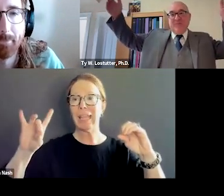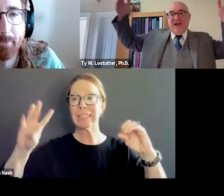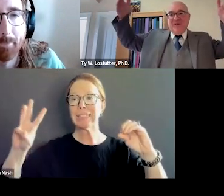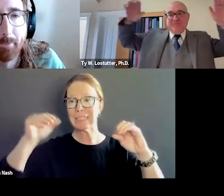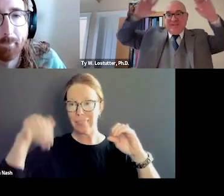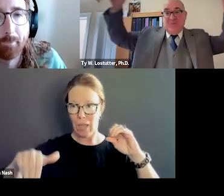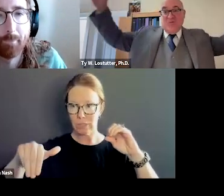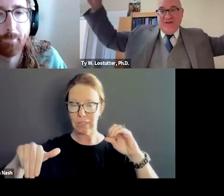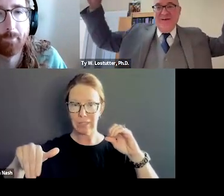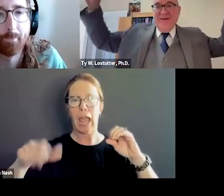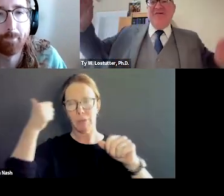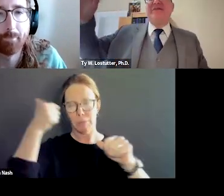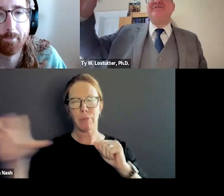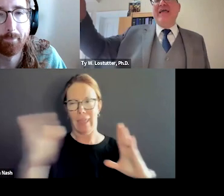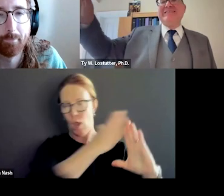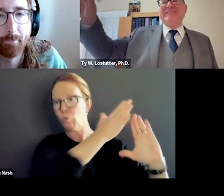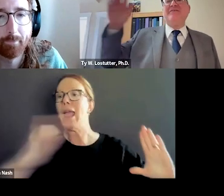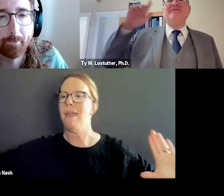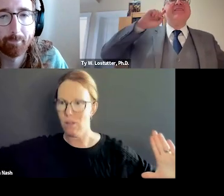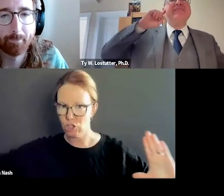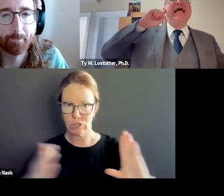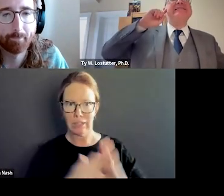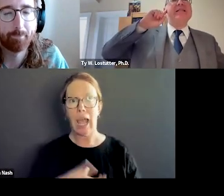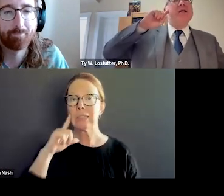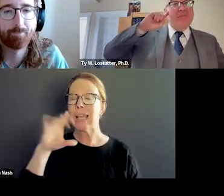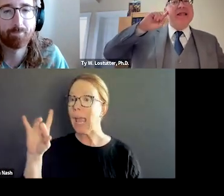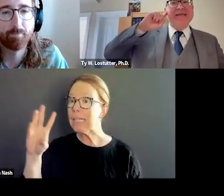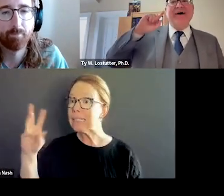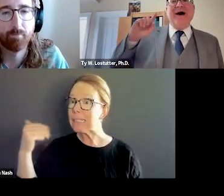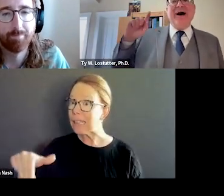I remember that range because I remember the. Oh, like so 86,000 was like, that's a lot of money.